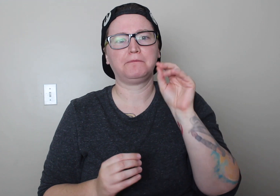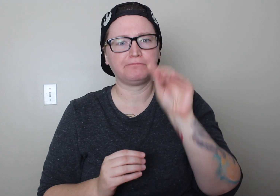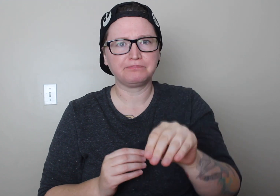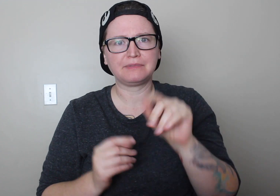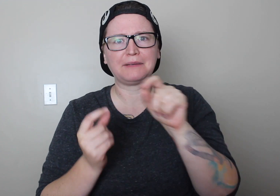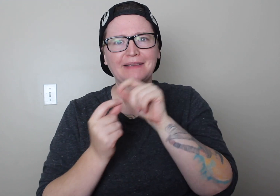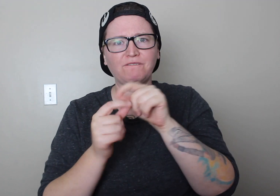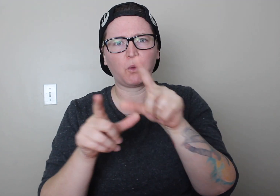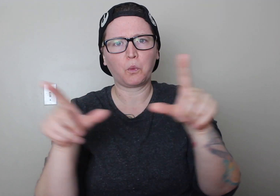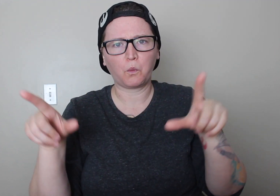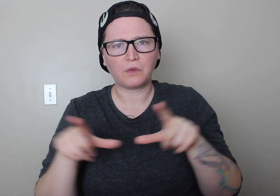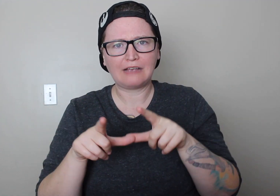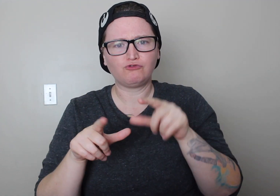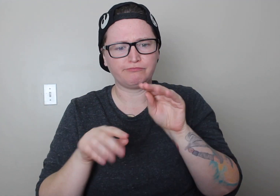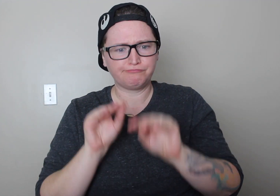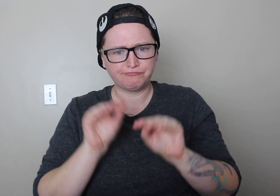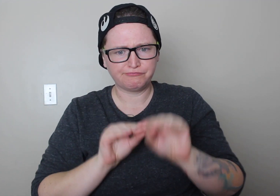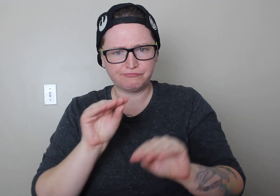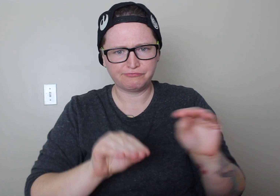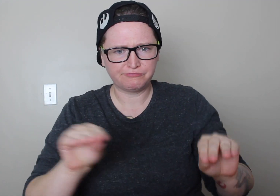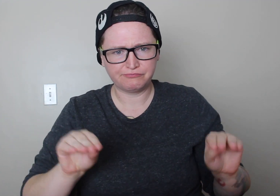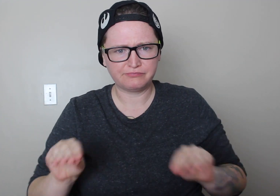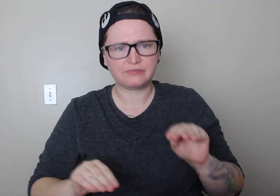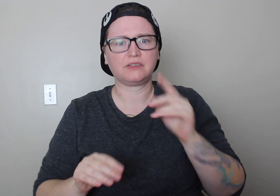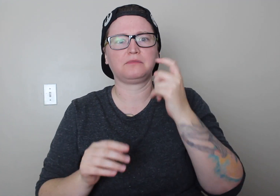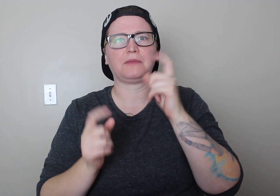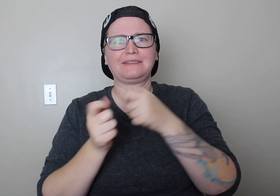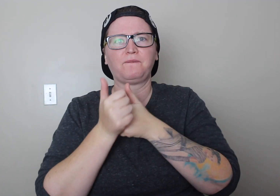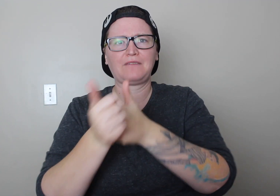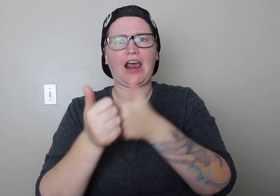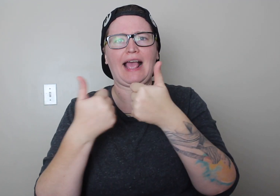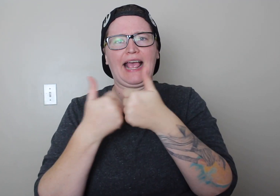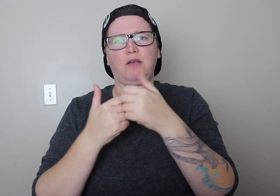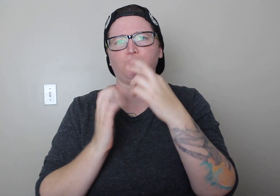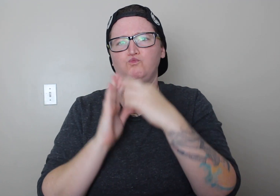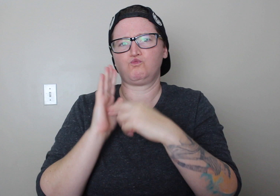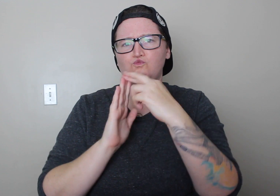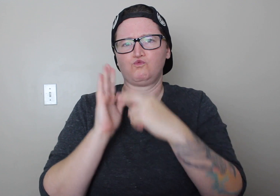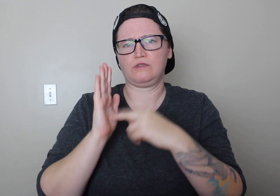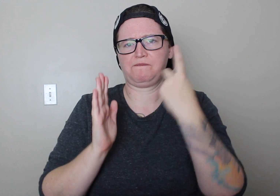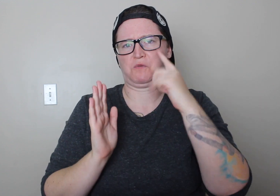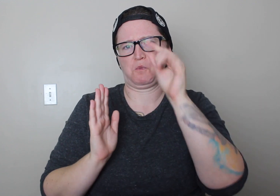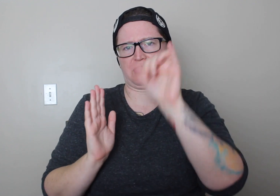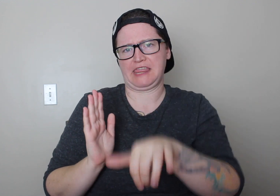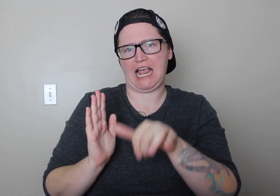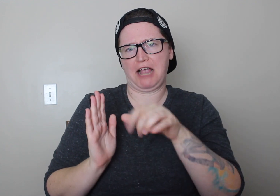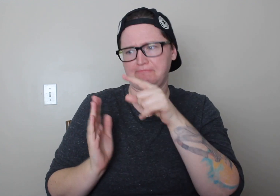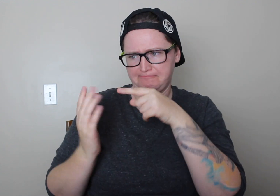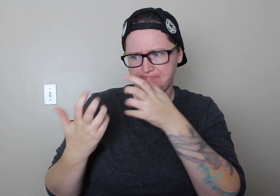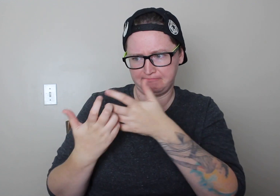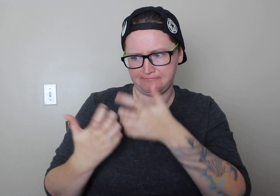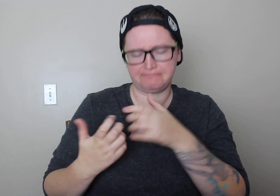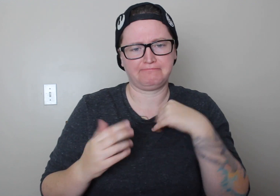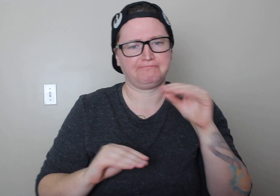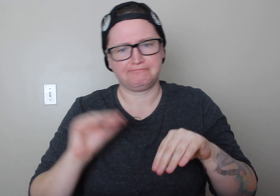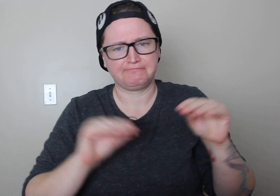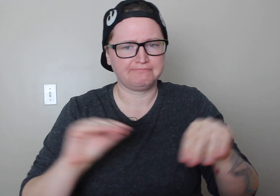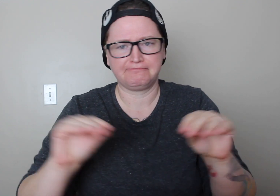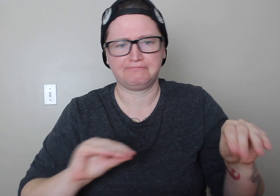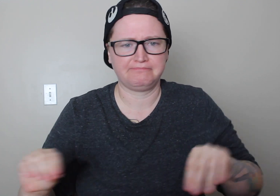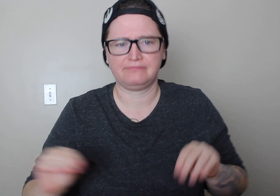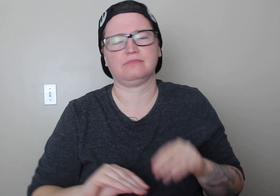Then players have to place the tiles according to the game's rules.